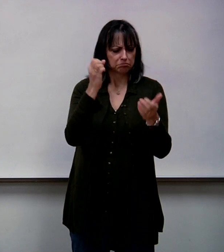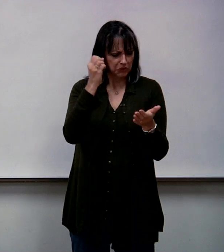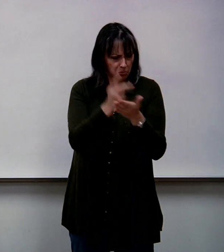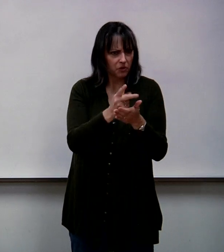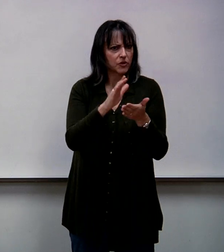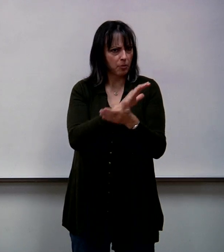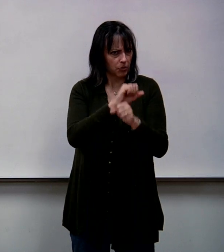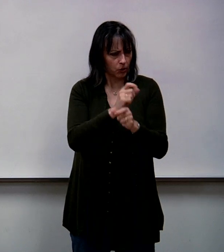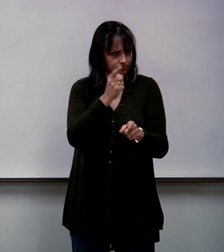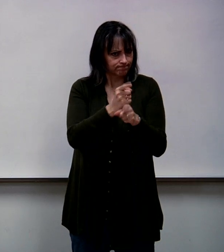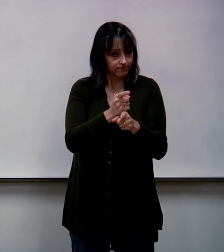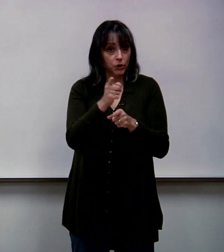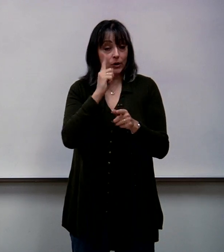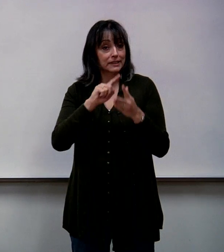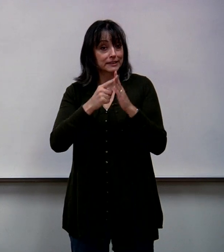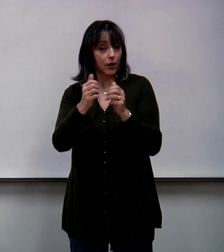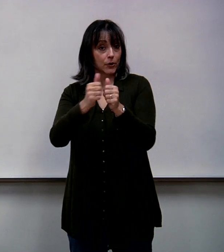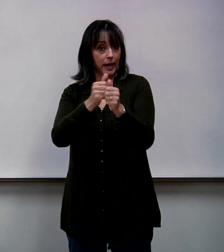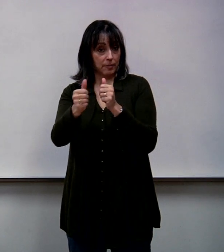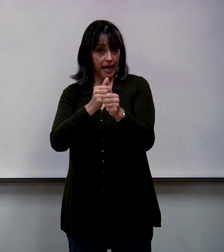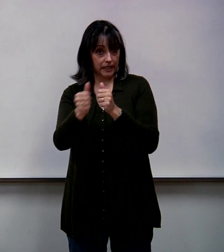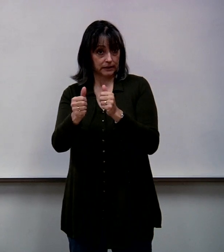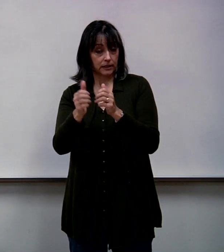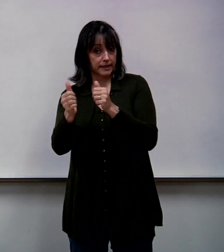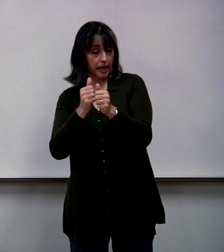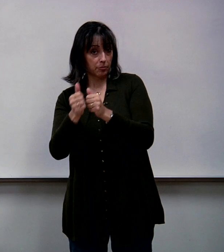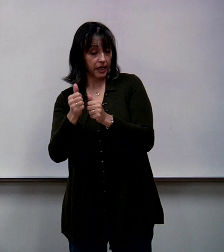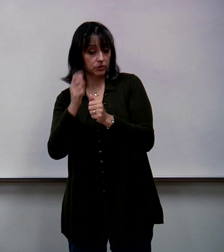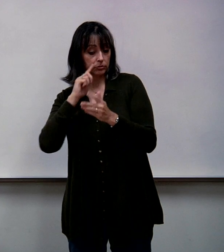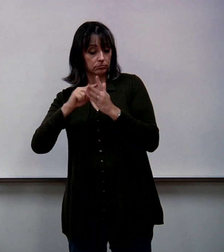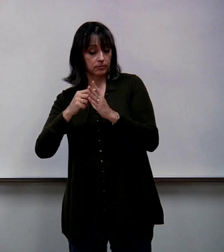campaign. The campaigns will run from March 31st